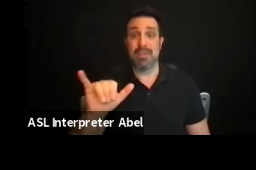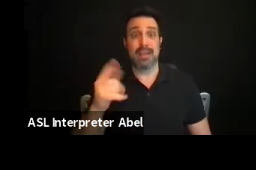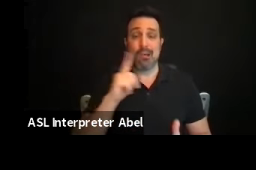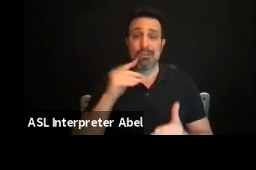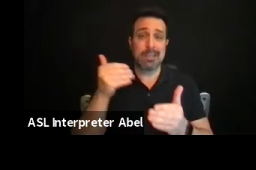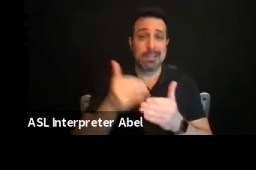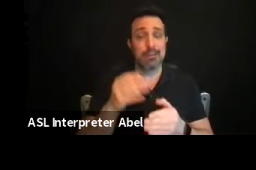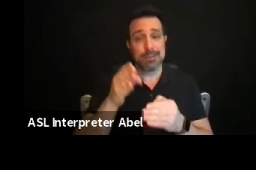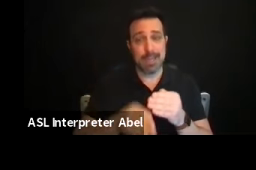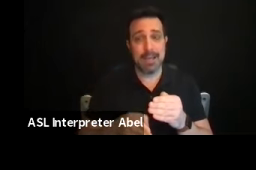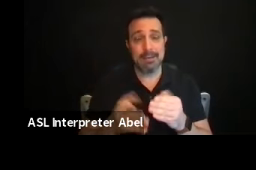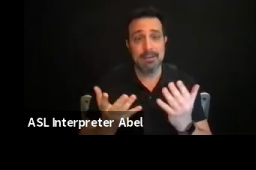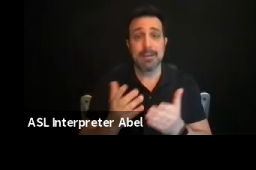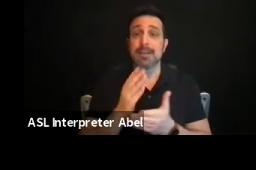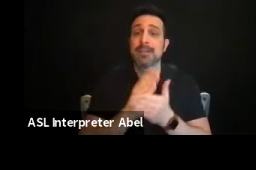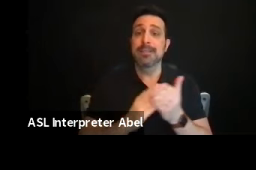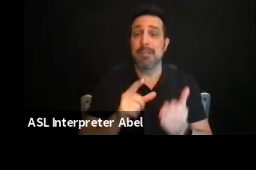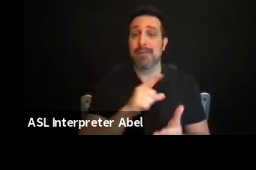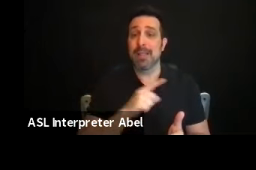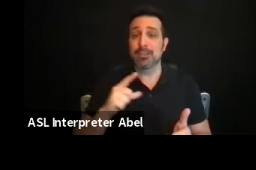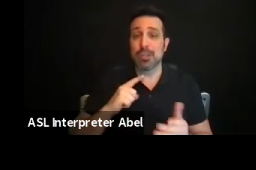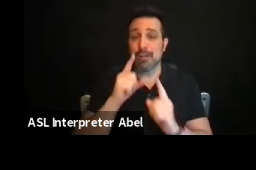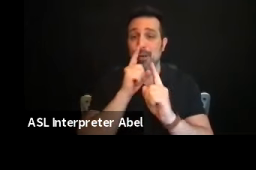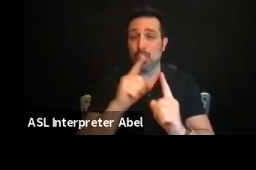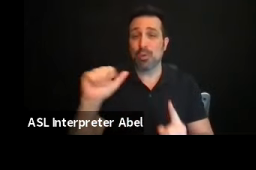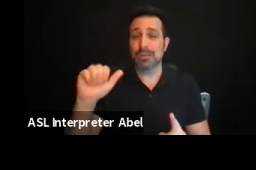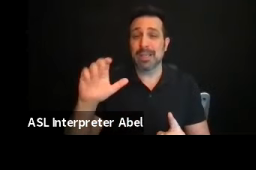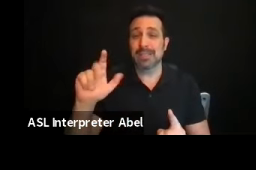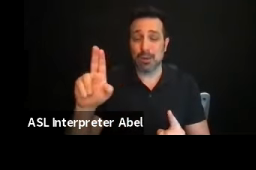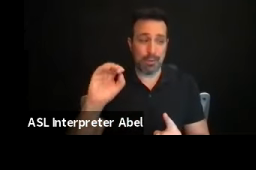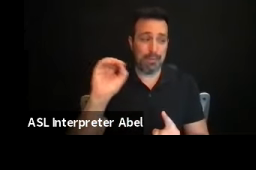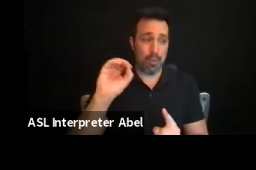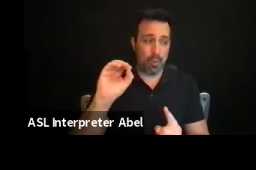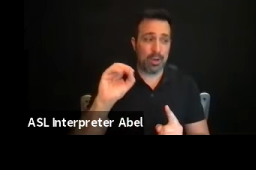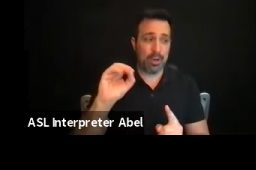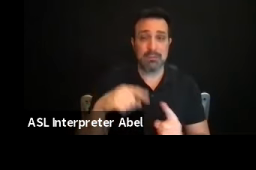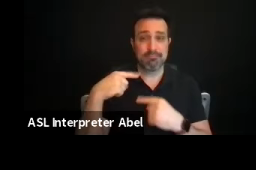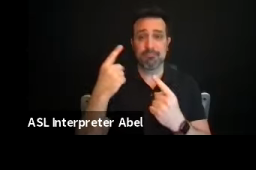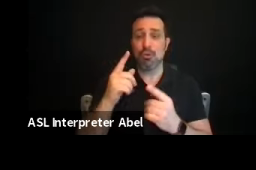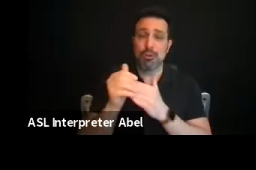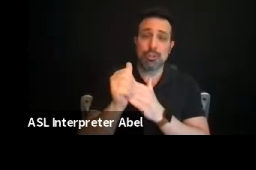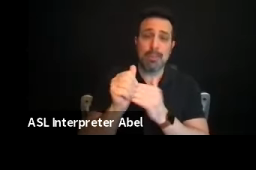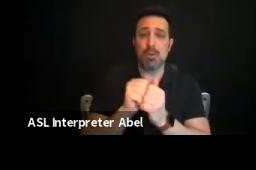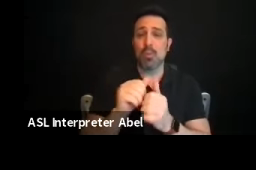safety and economic justice. The 2021 Oregon